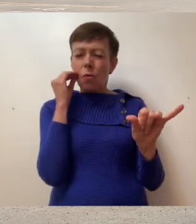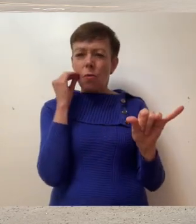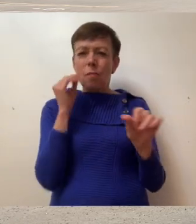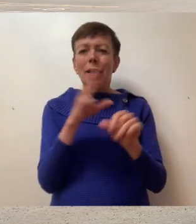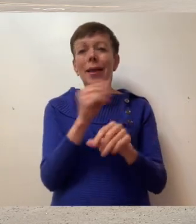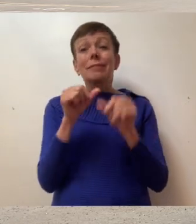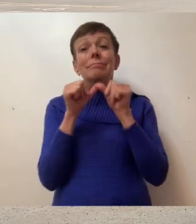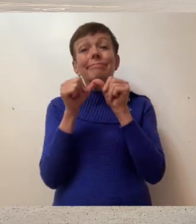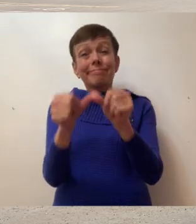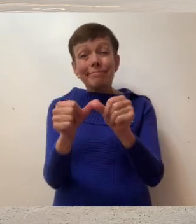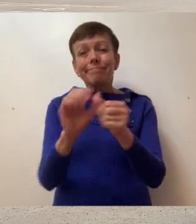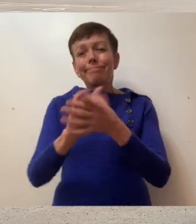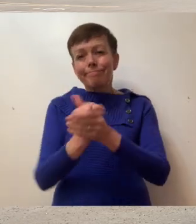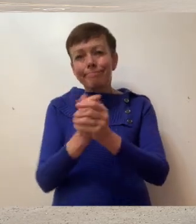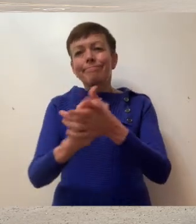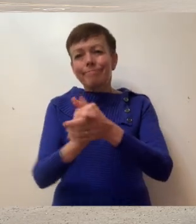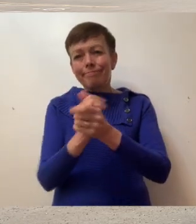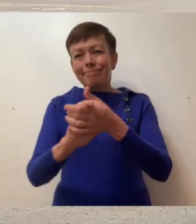With that, I hope you have a great night and thanks again.